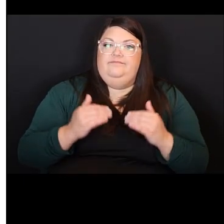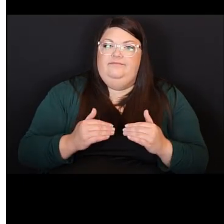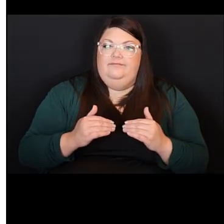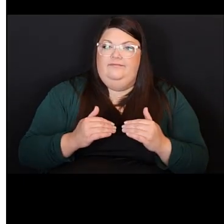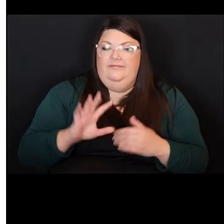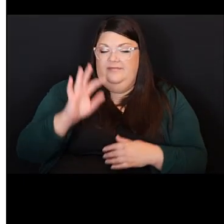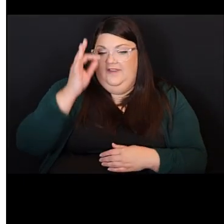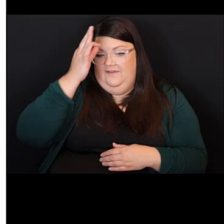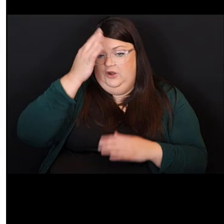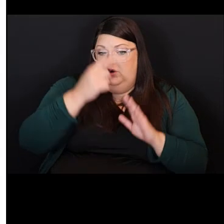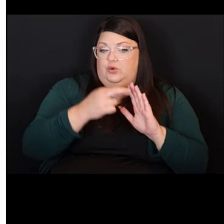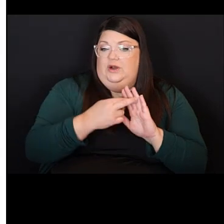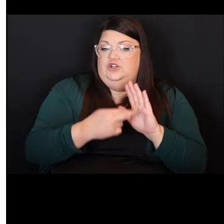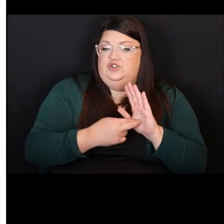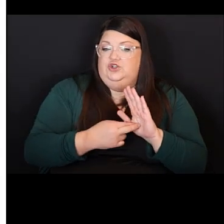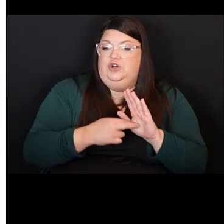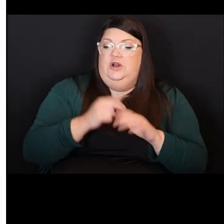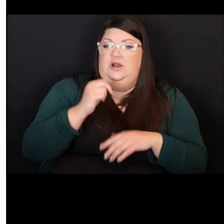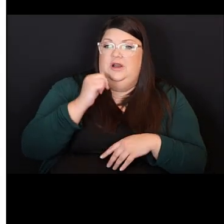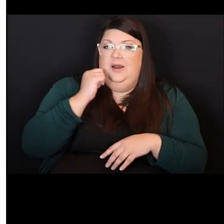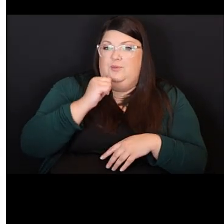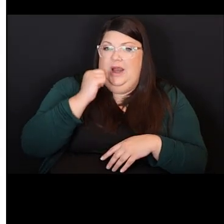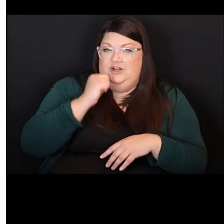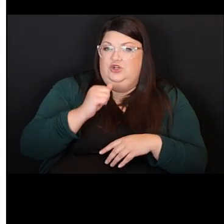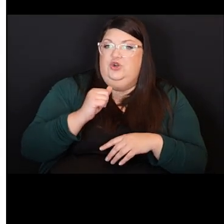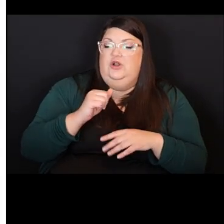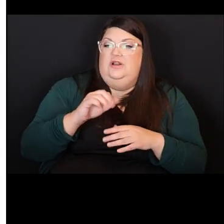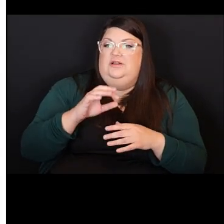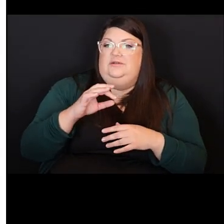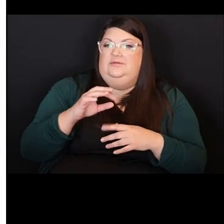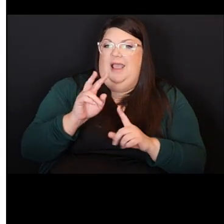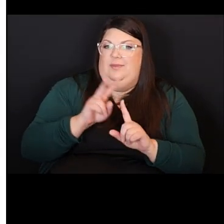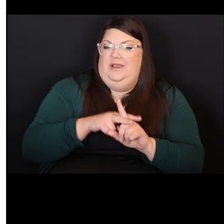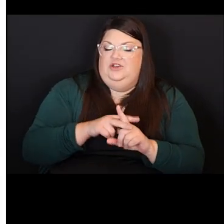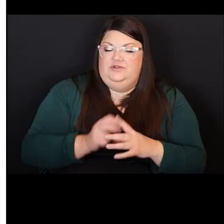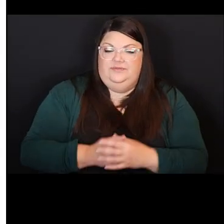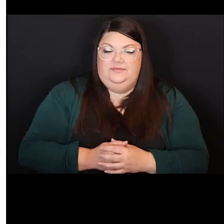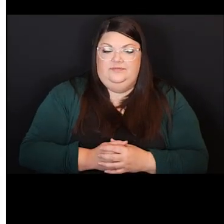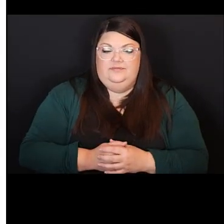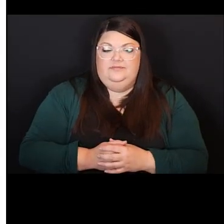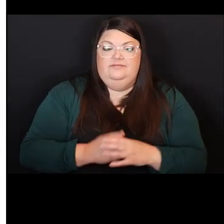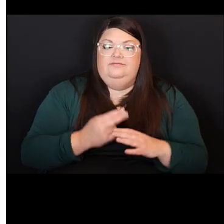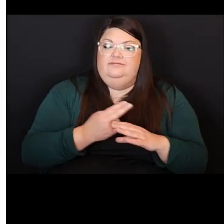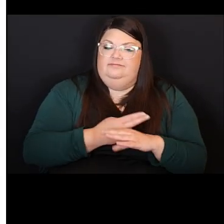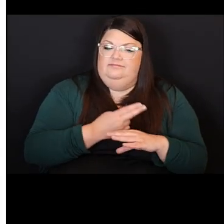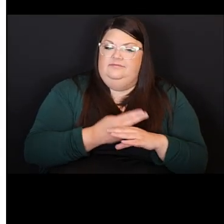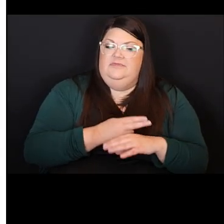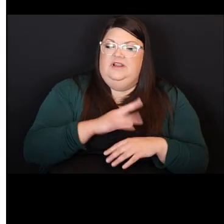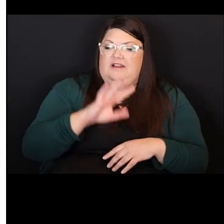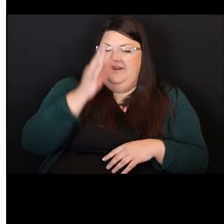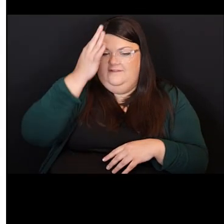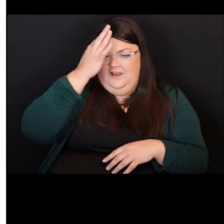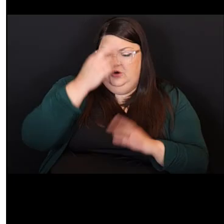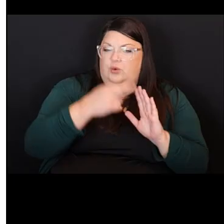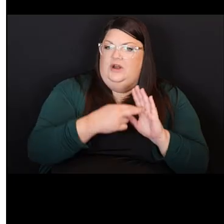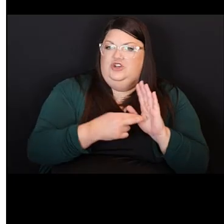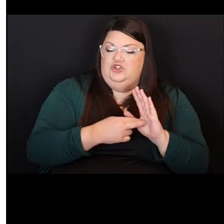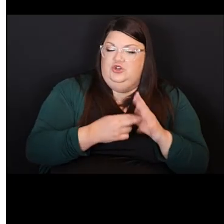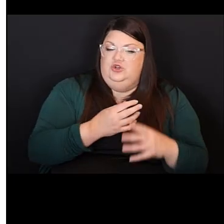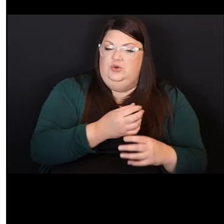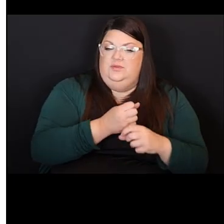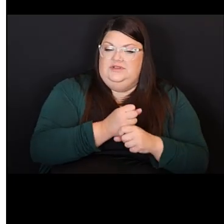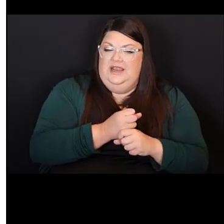Slide 11, Federal Register Practical Application. Let’s leverage the Federal Register to obtain